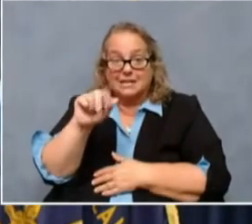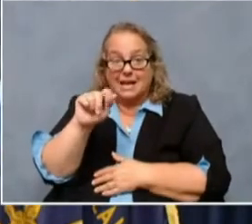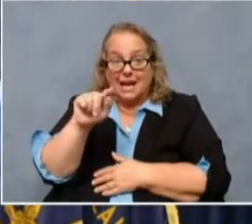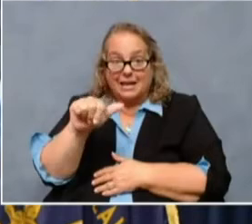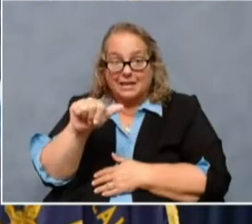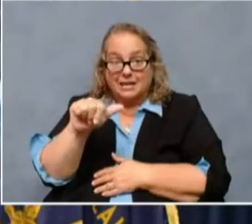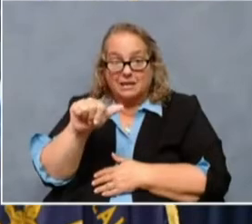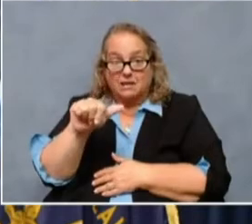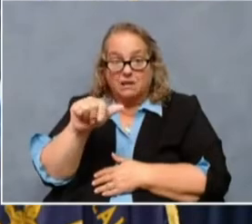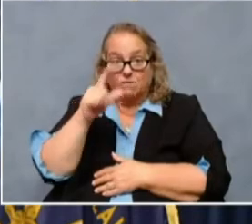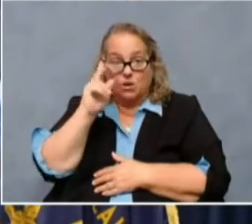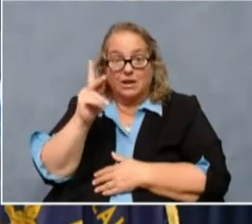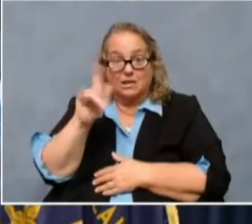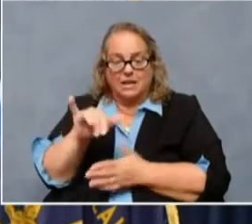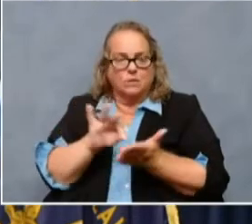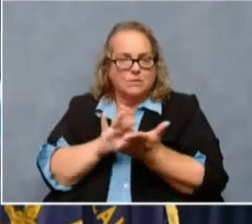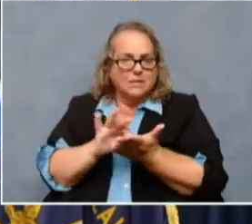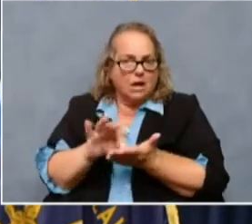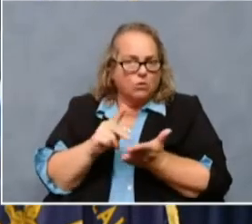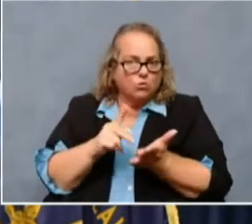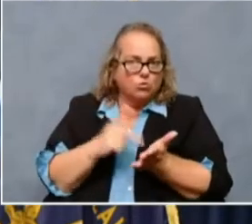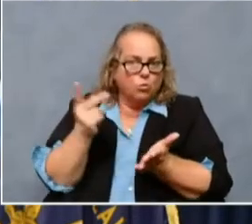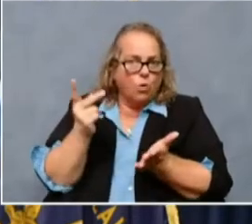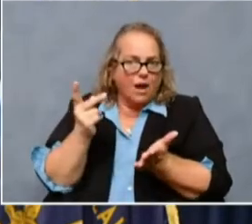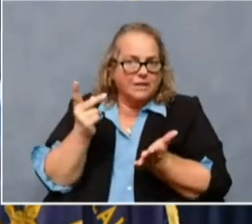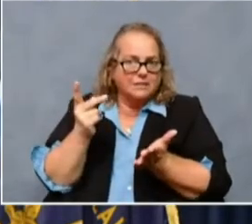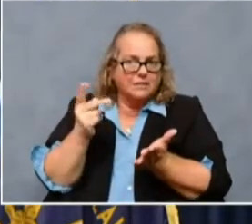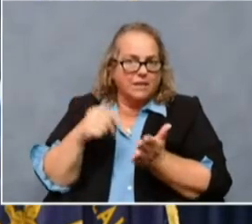And the numbers that we see has occurred because data from one pharmacy